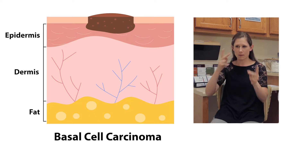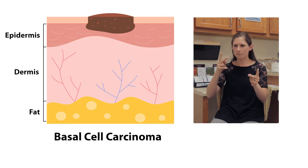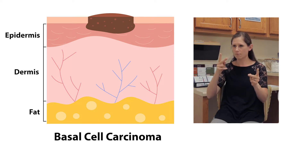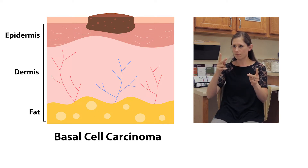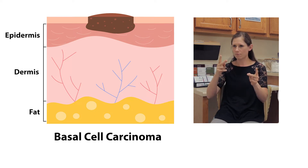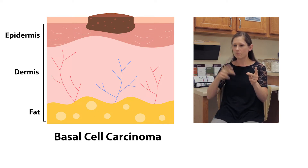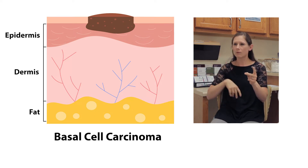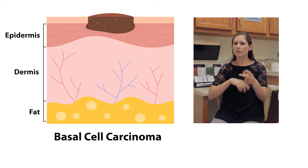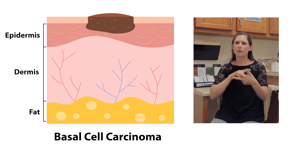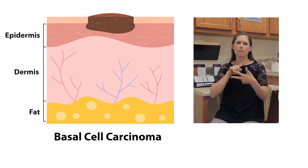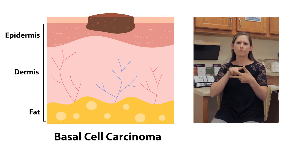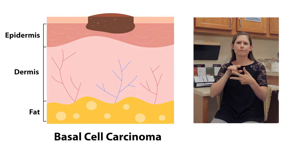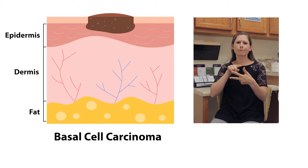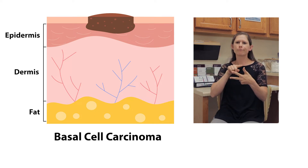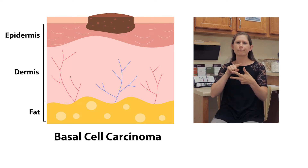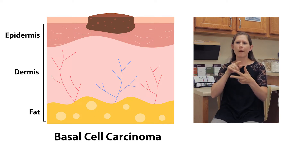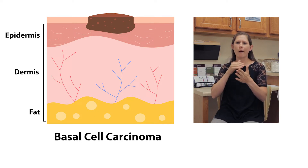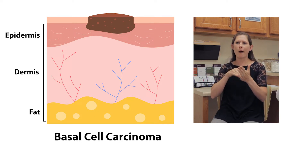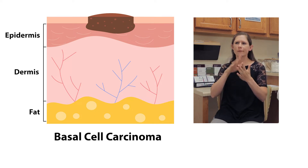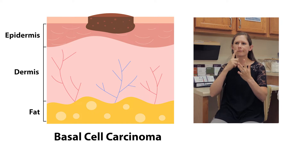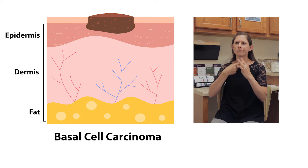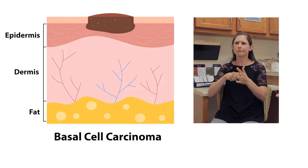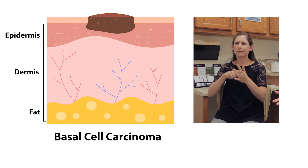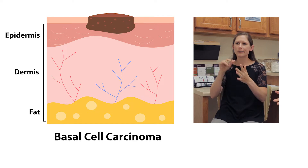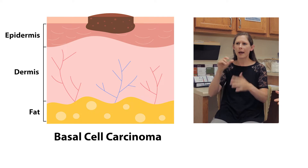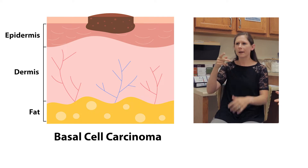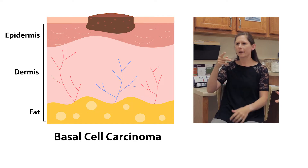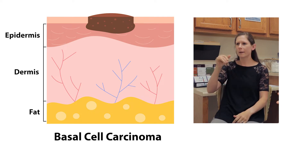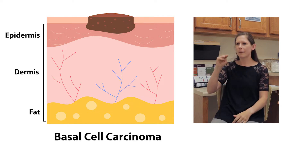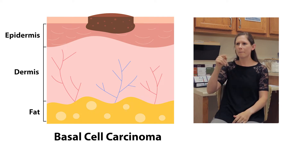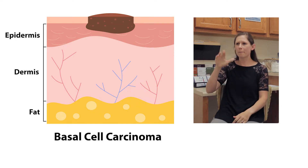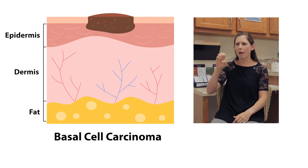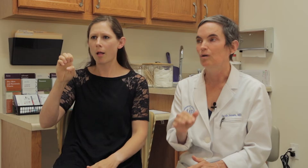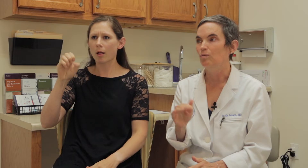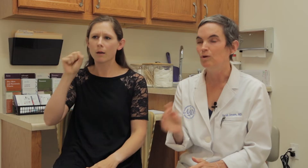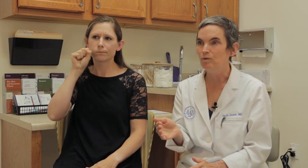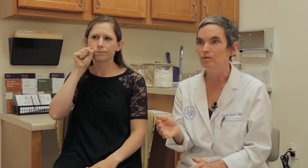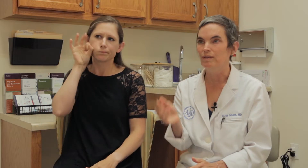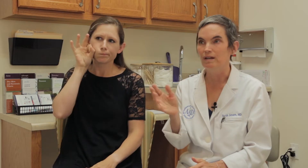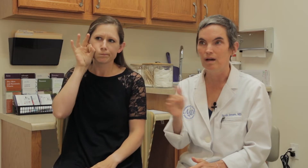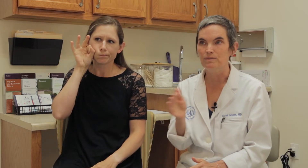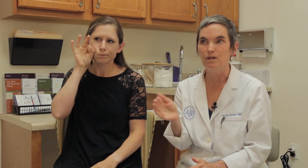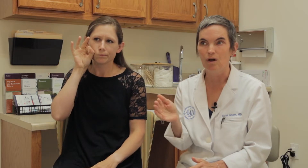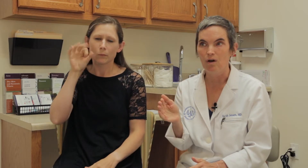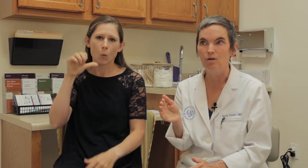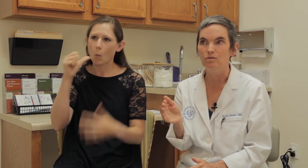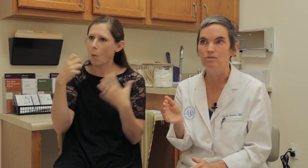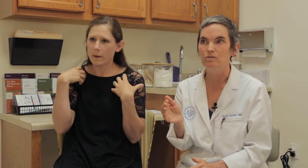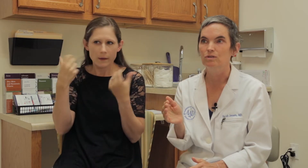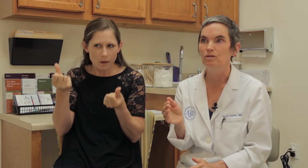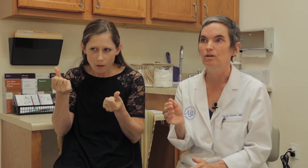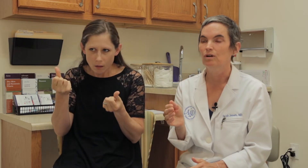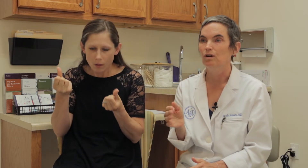It often starts off as a pimple that won't heal, a wound that comes and goes